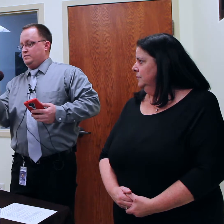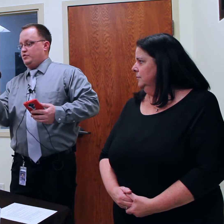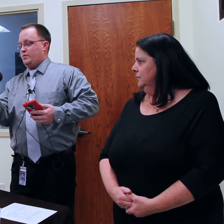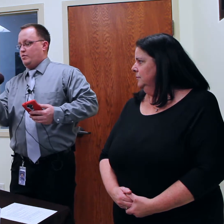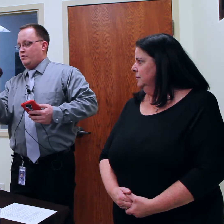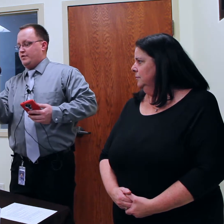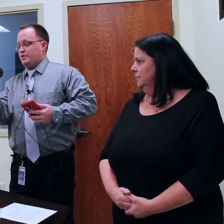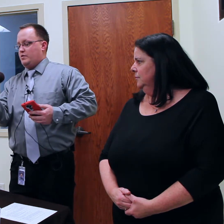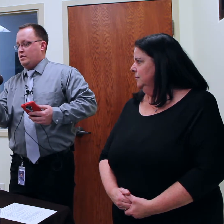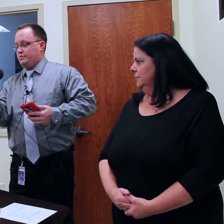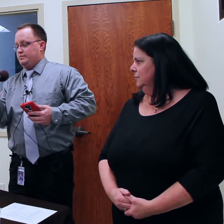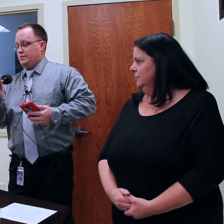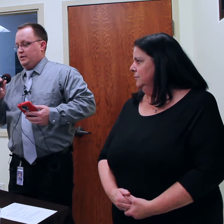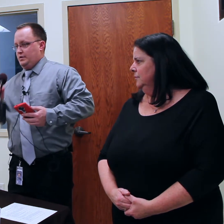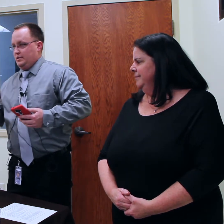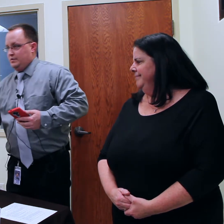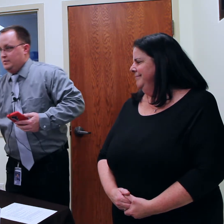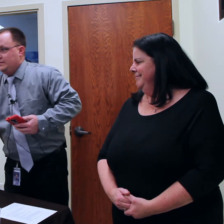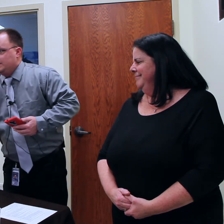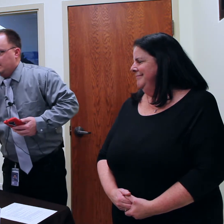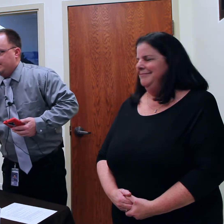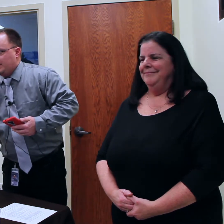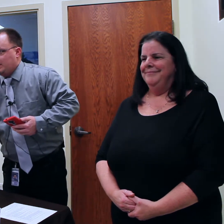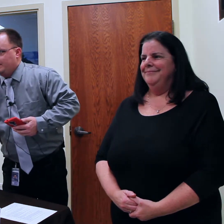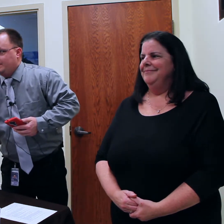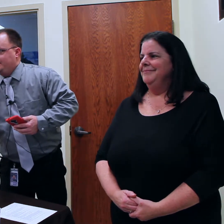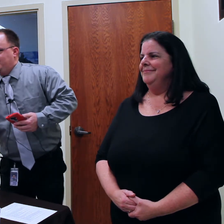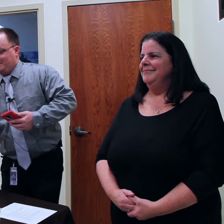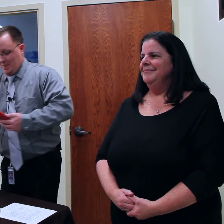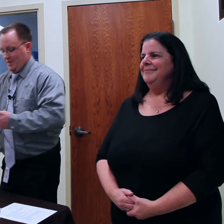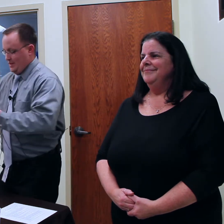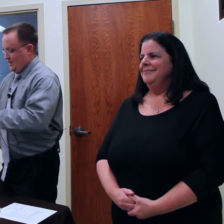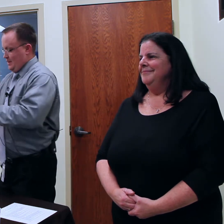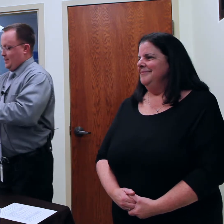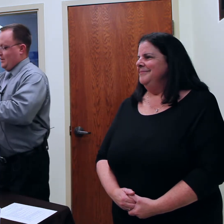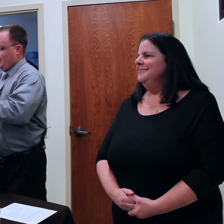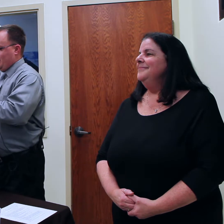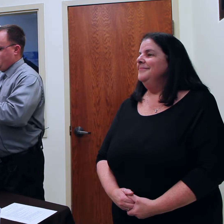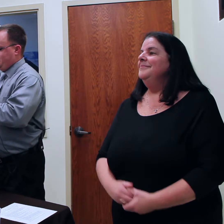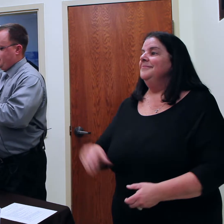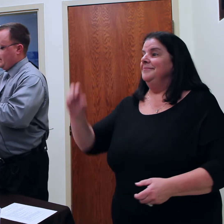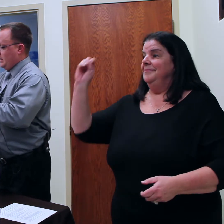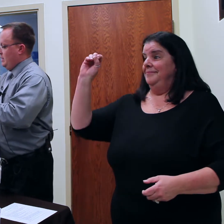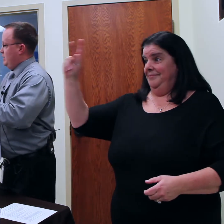It probably won't rest there, will it? Sorry (mumbles). Okay.